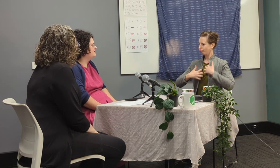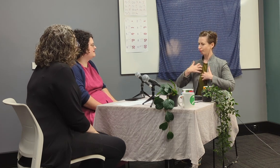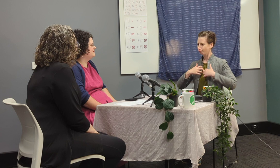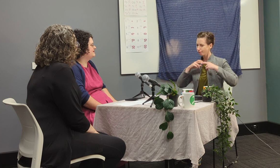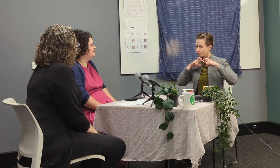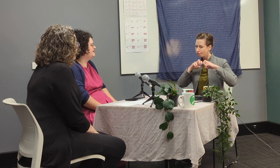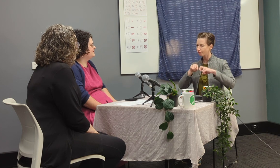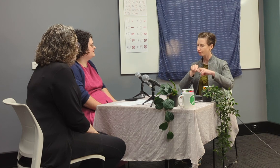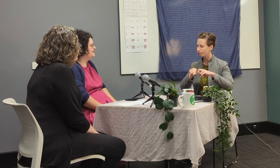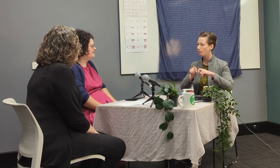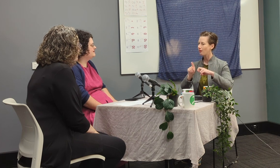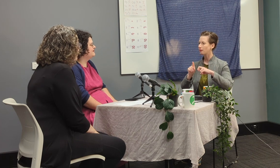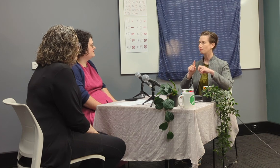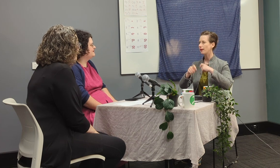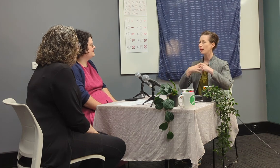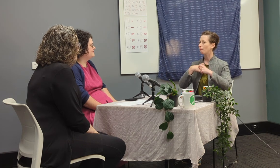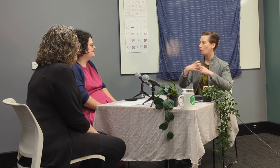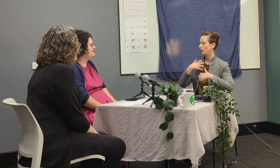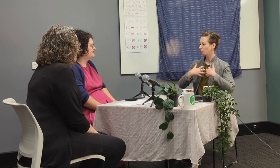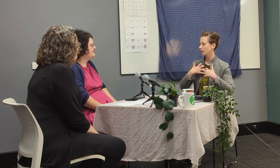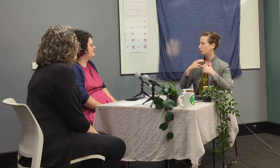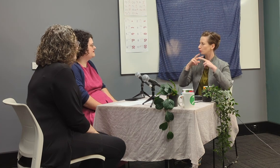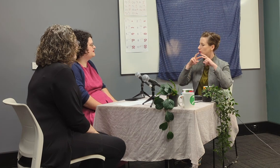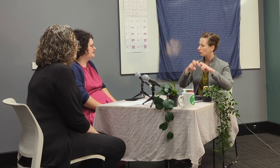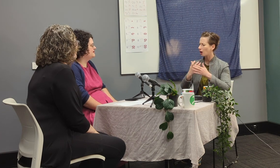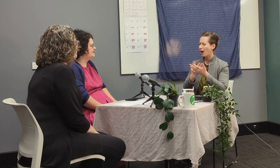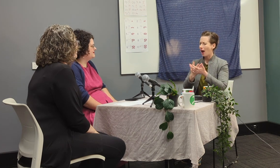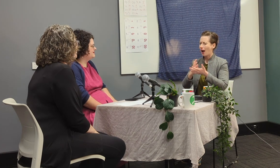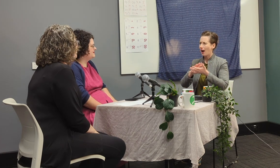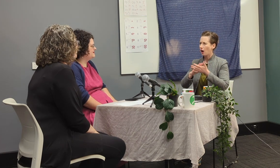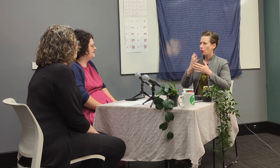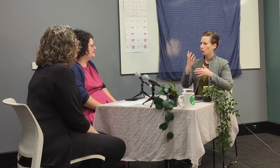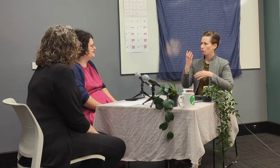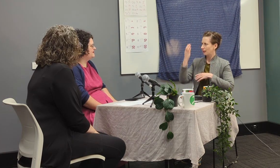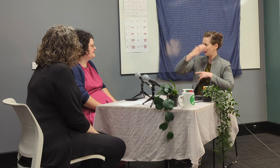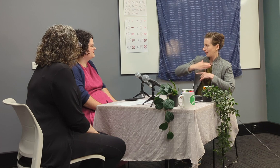We became more interested in looking at it, and we became more interested to research